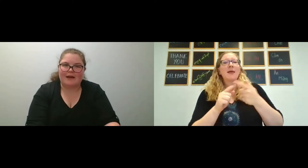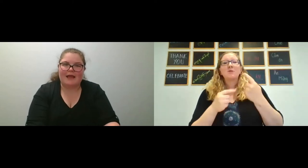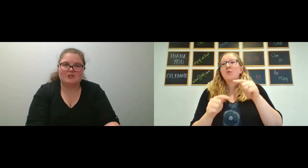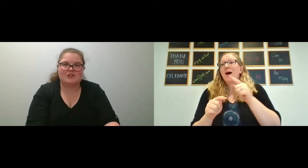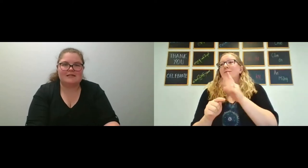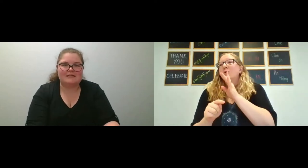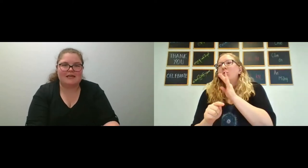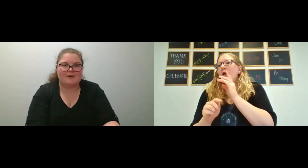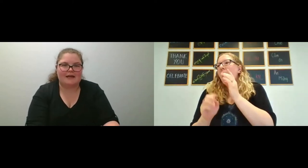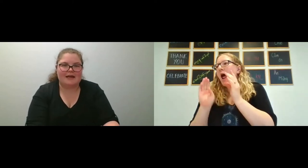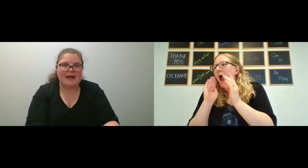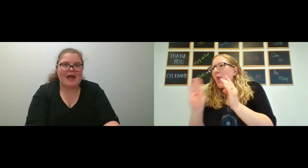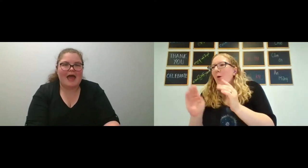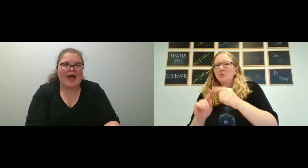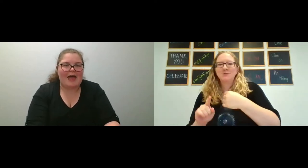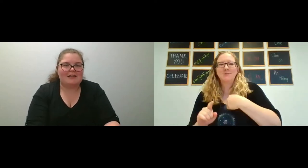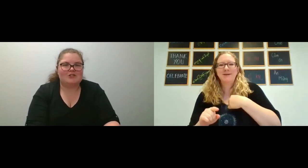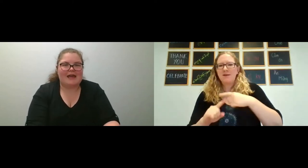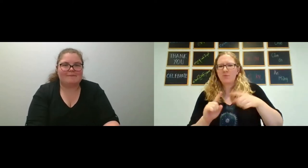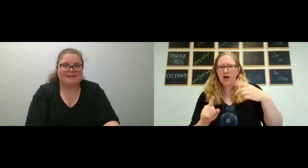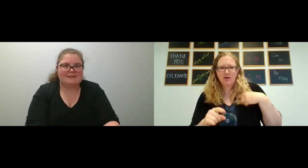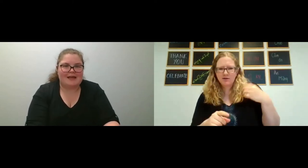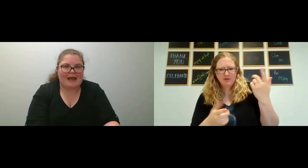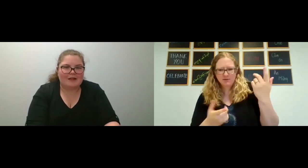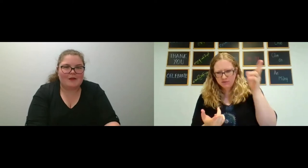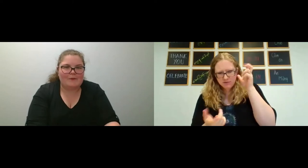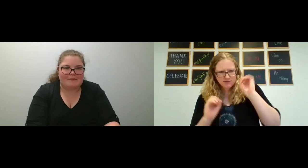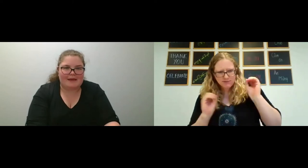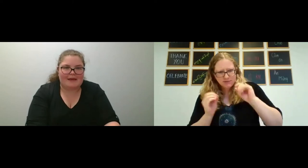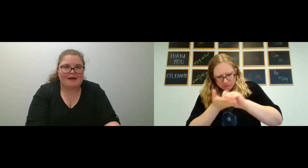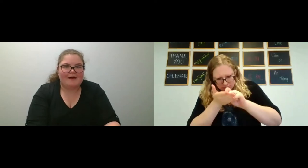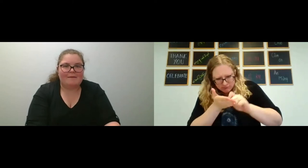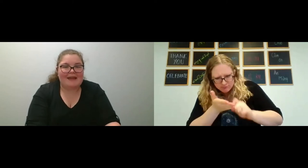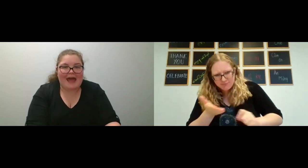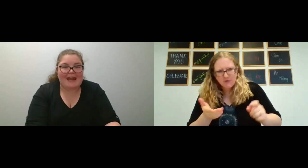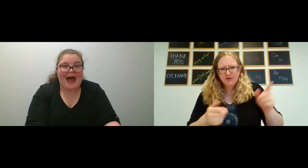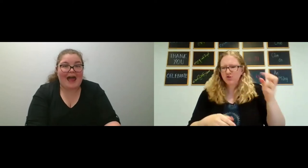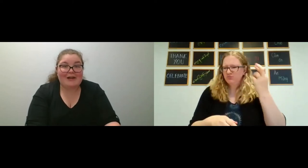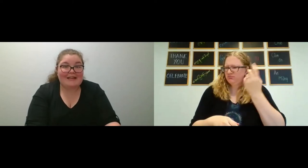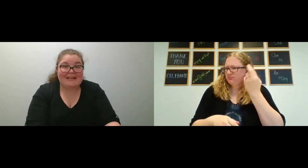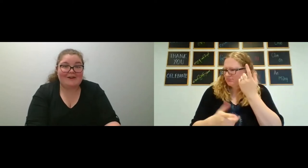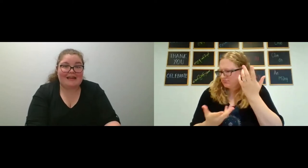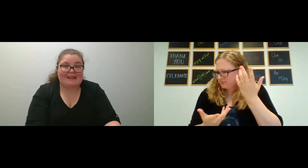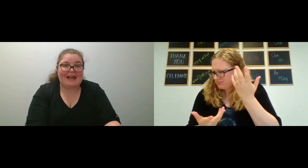And again, she's hearing, and she kept on saying hello to me. But again, I couldn't hear anything.